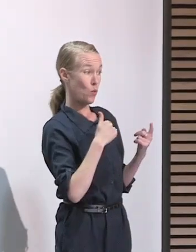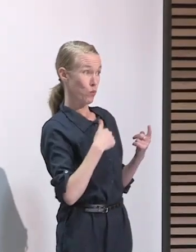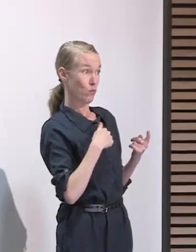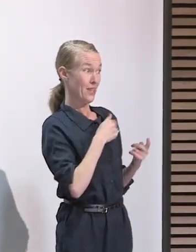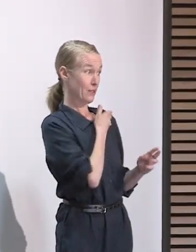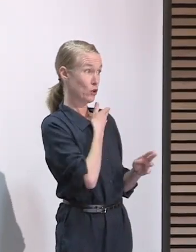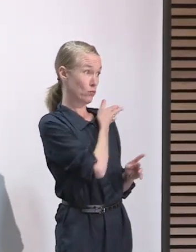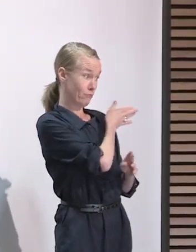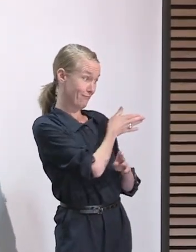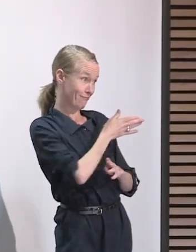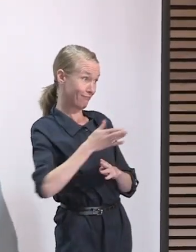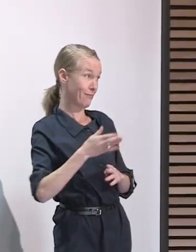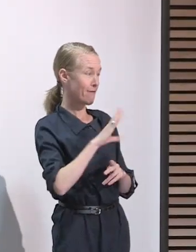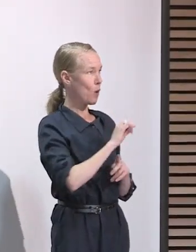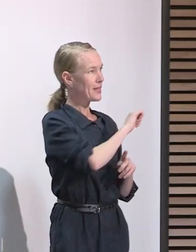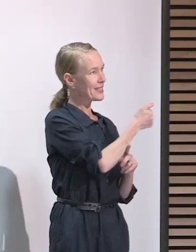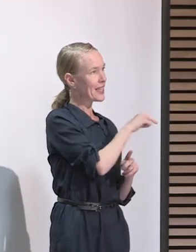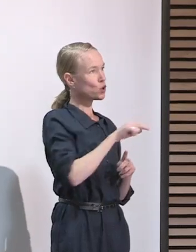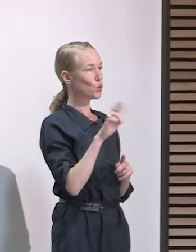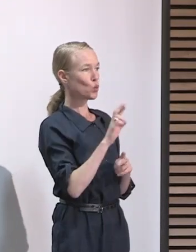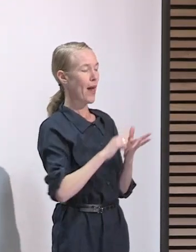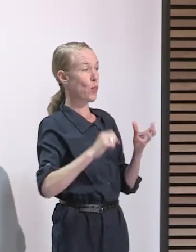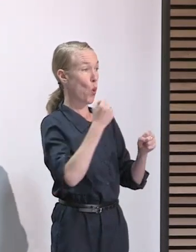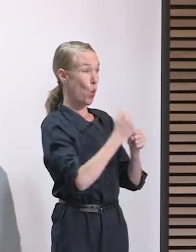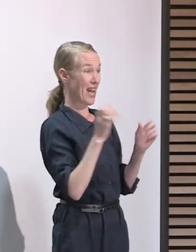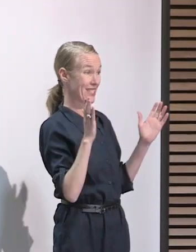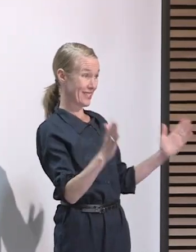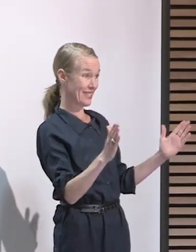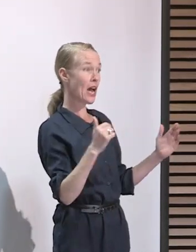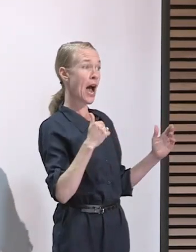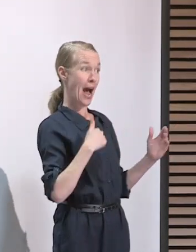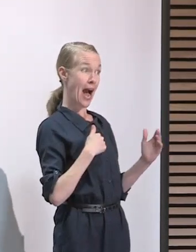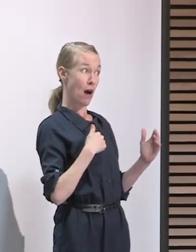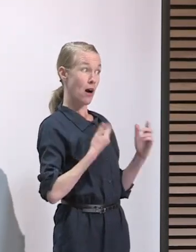48 hours of a test -- positive test result being achieved and